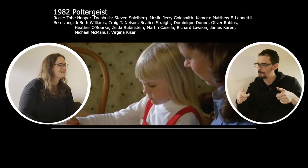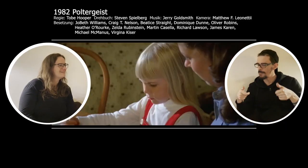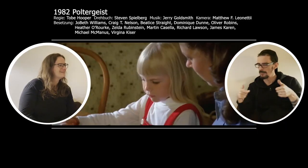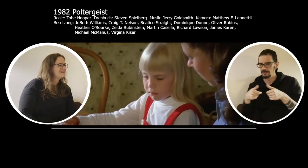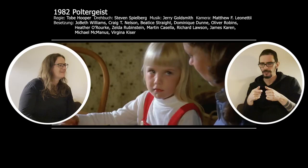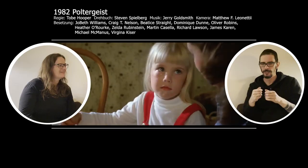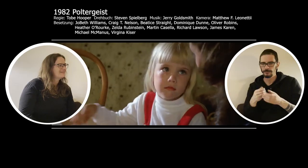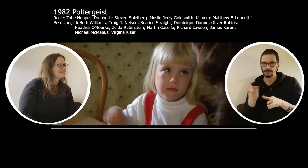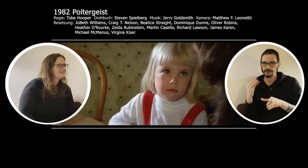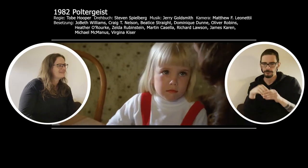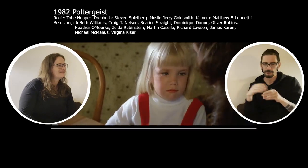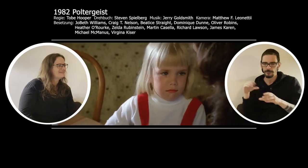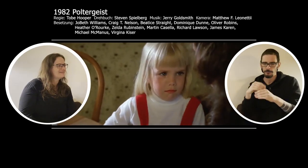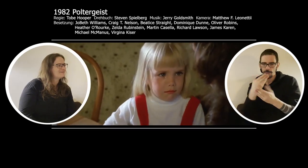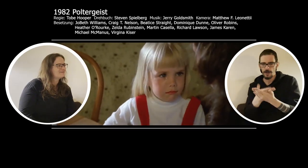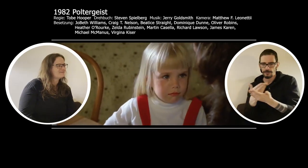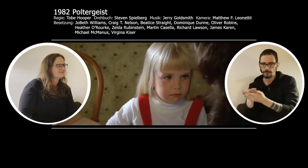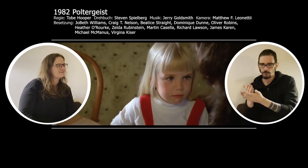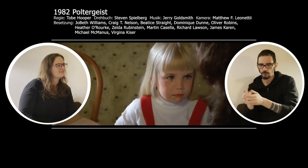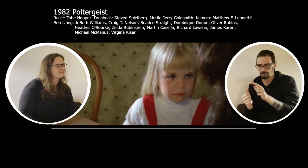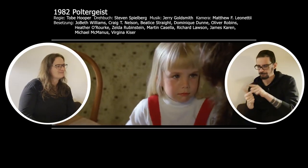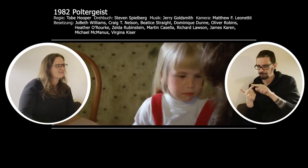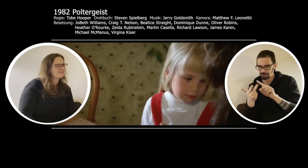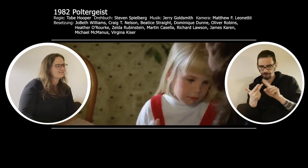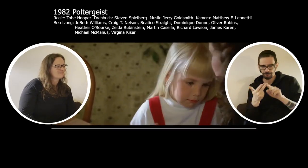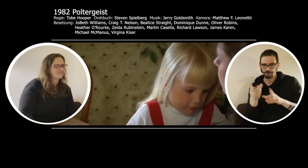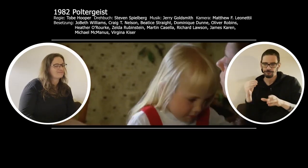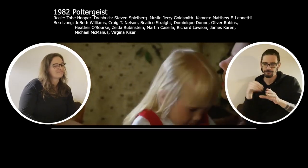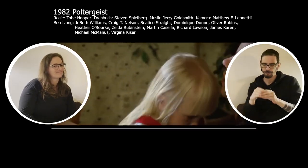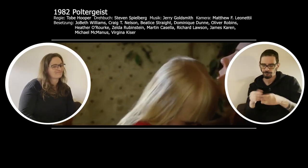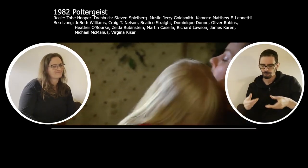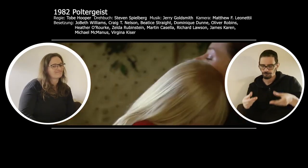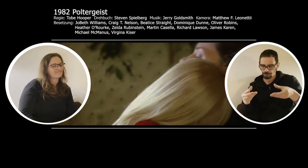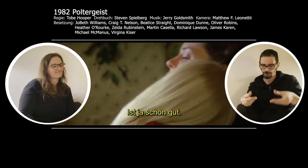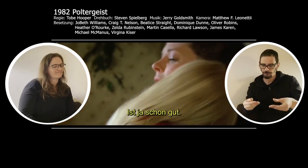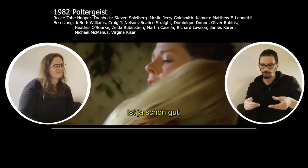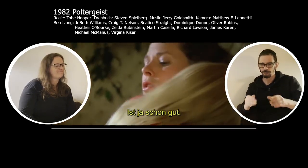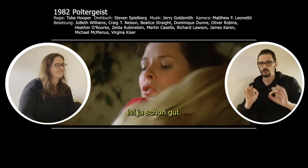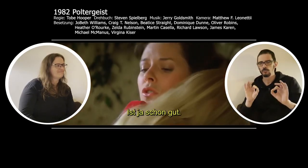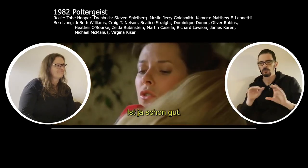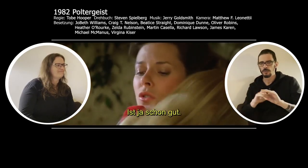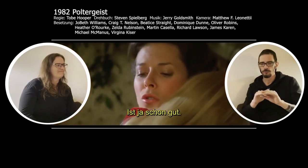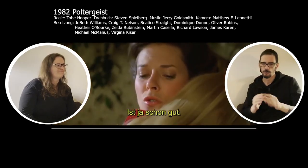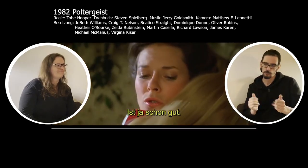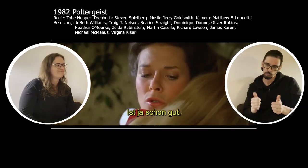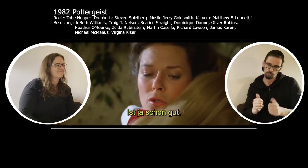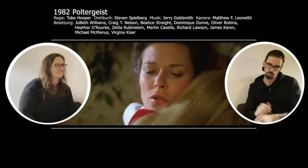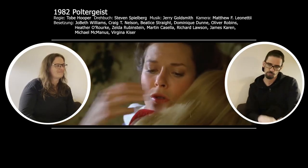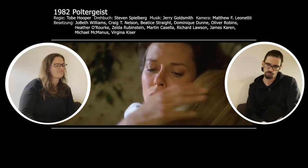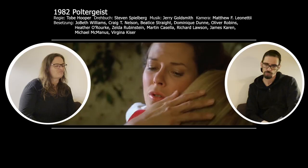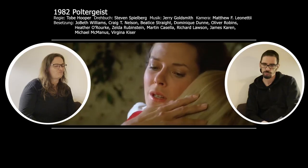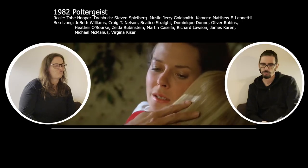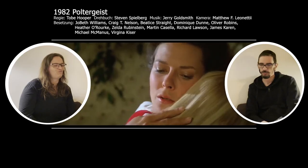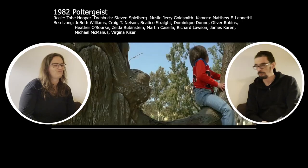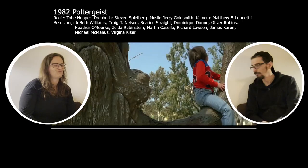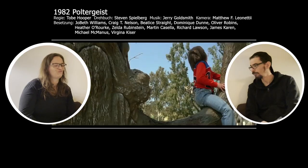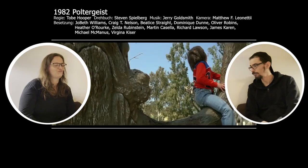This is an attractive box with various offers. With these things packed in the box and ready to embark on the final journey in peace.